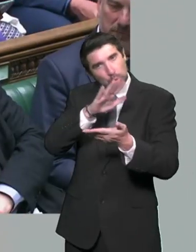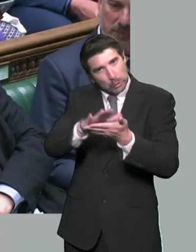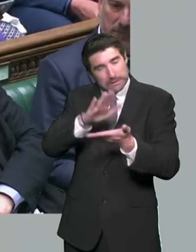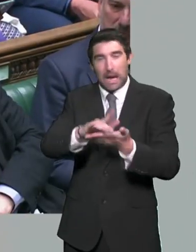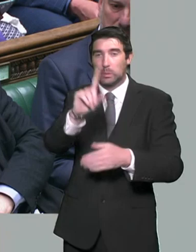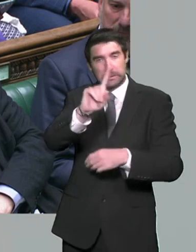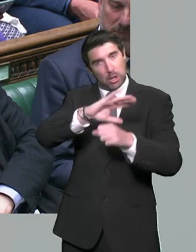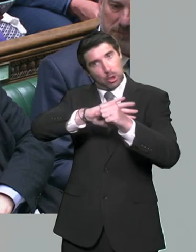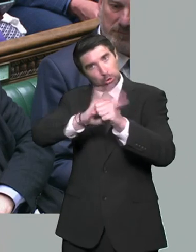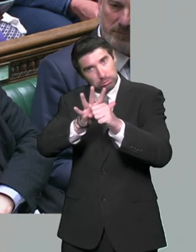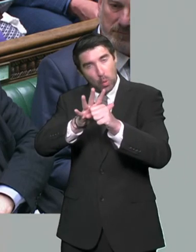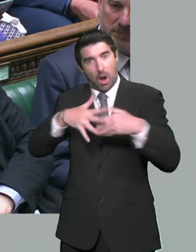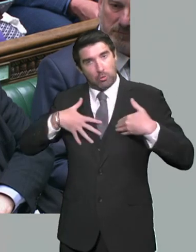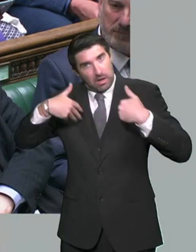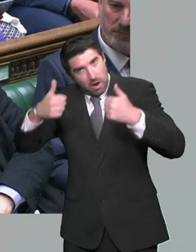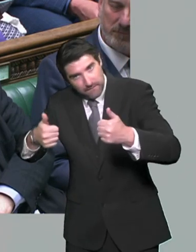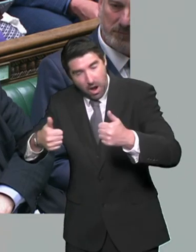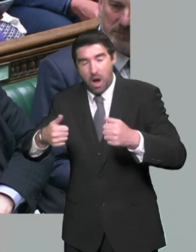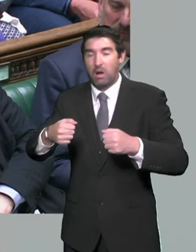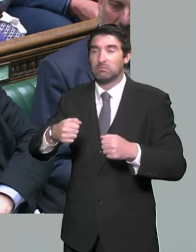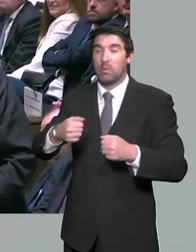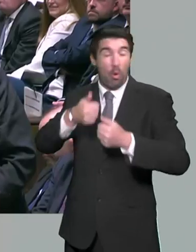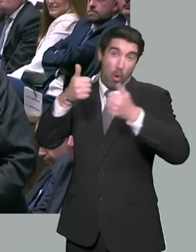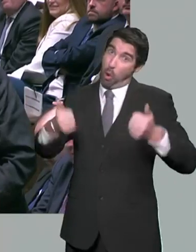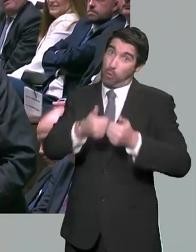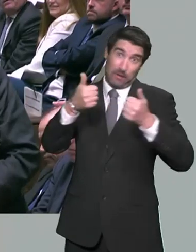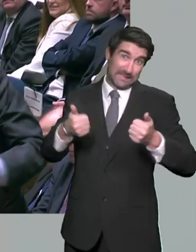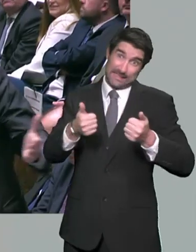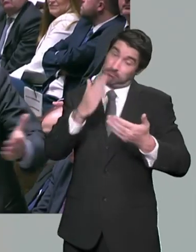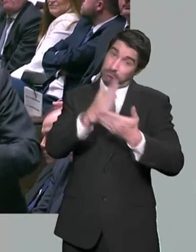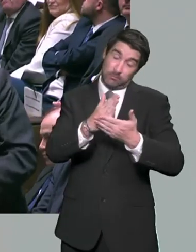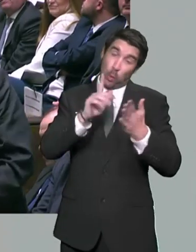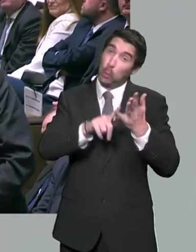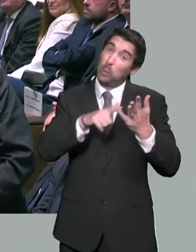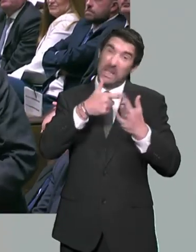of covid with the strongest jobs-led recovery of any European economy.